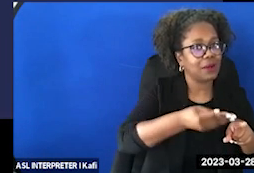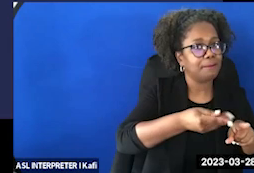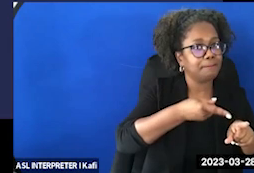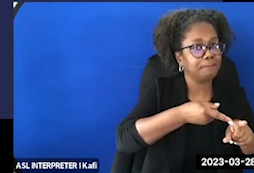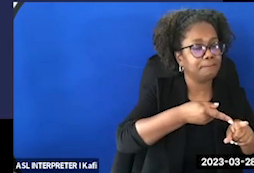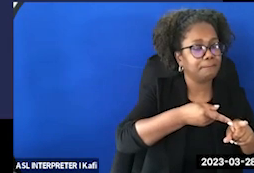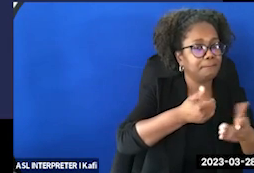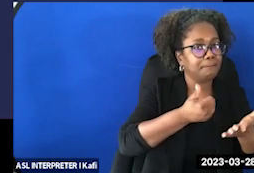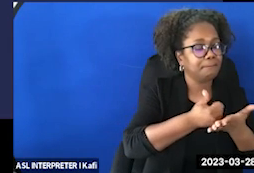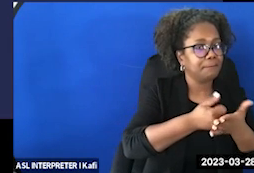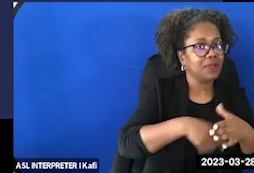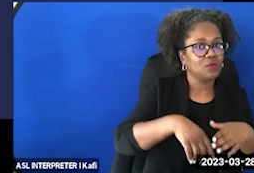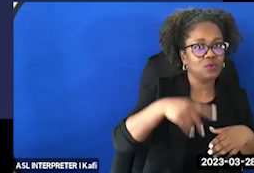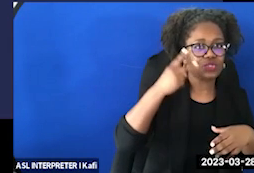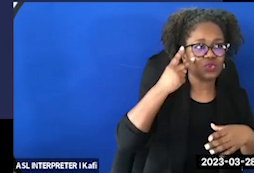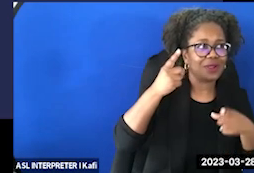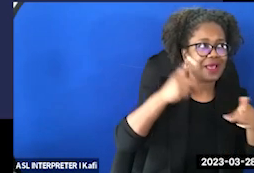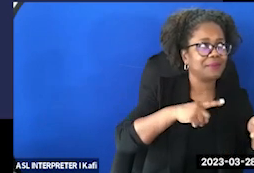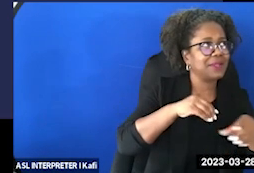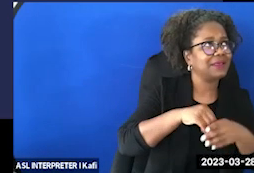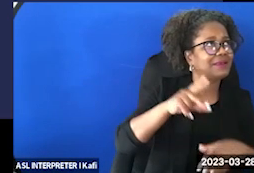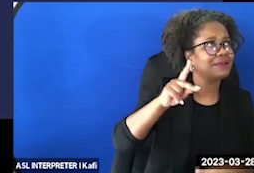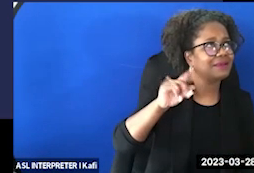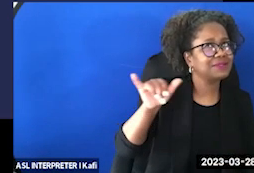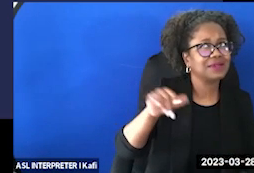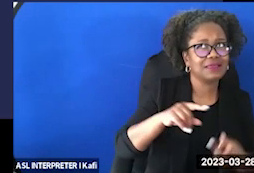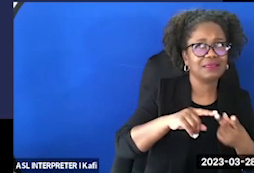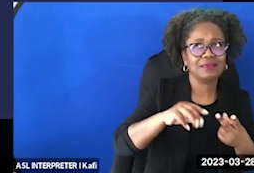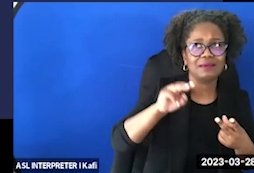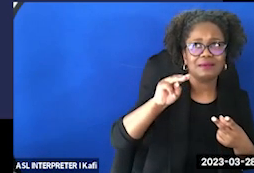Debbie Stine, Science & Technology Policy Academy: You know, I think Missouri, maybe, you know, like it happens all over the United States.